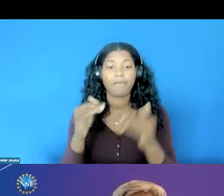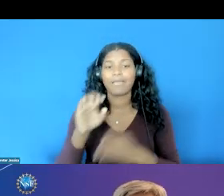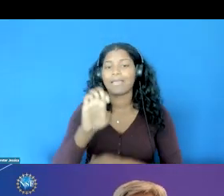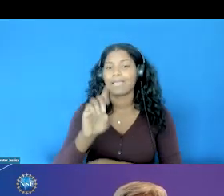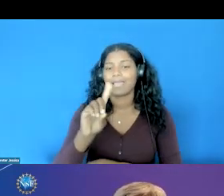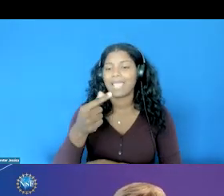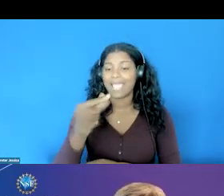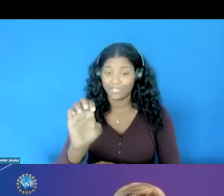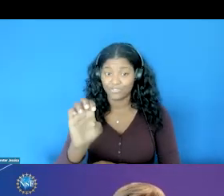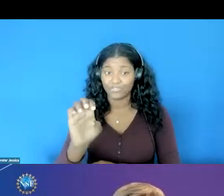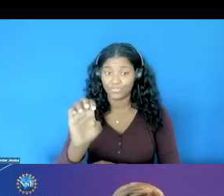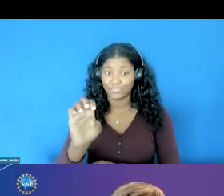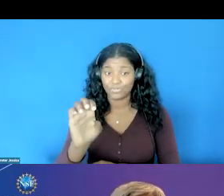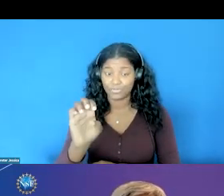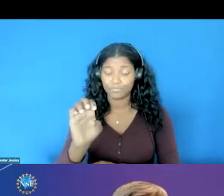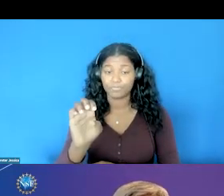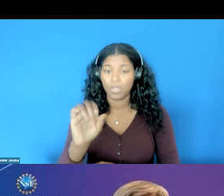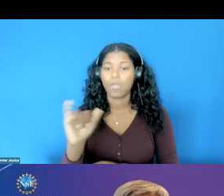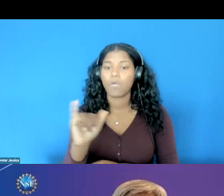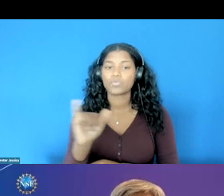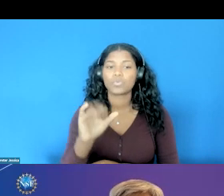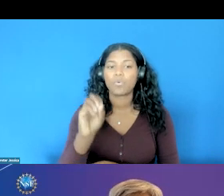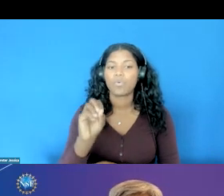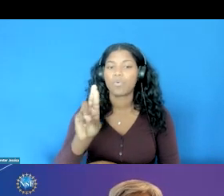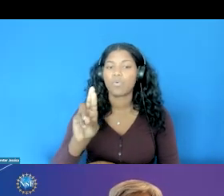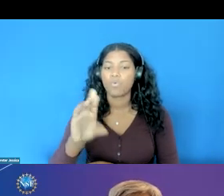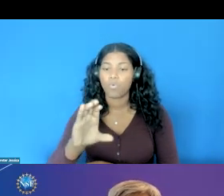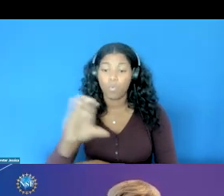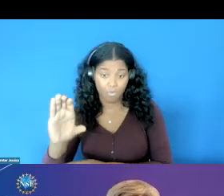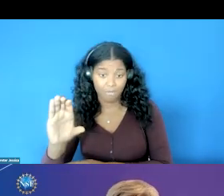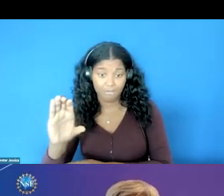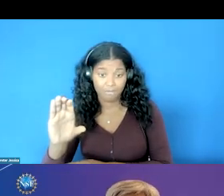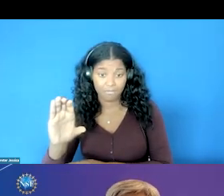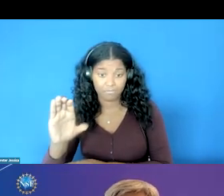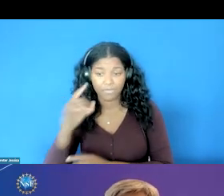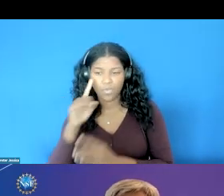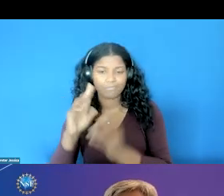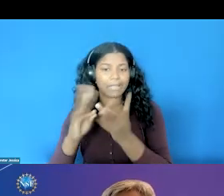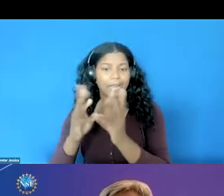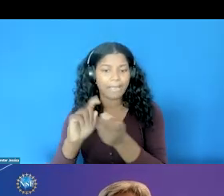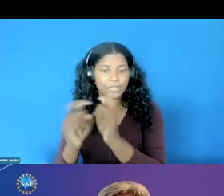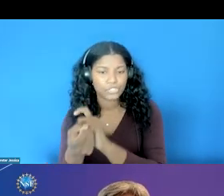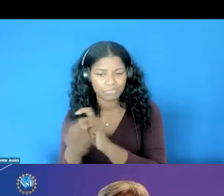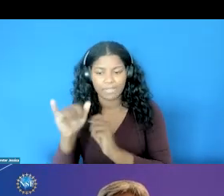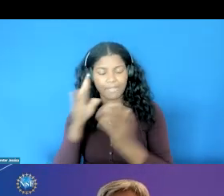And also ORCC, organismal response to climate change, which focuses on understanding